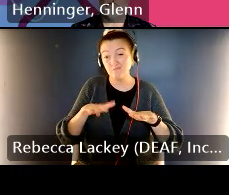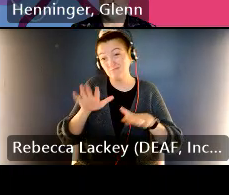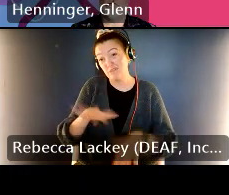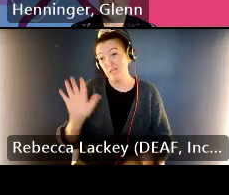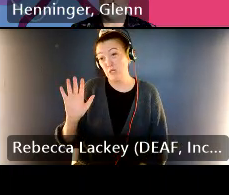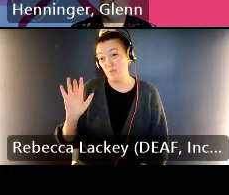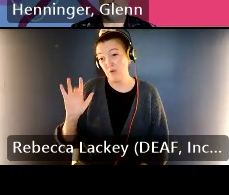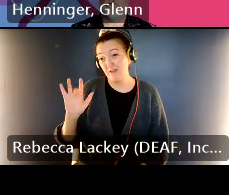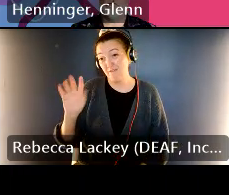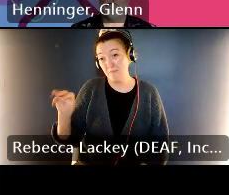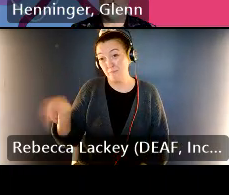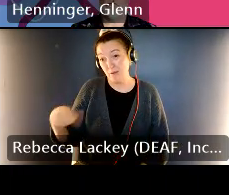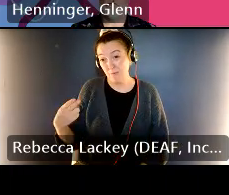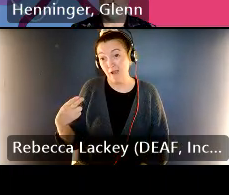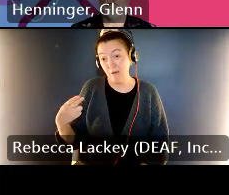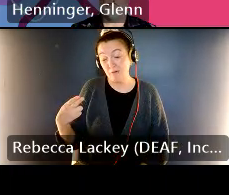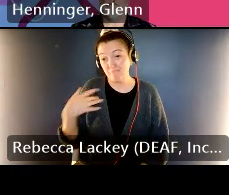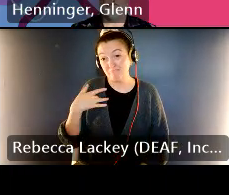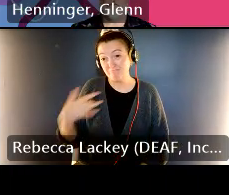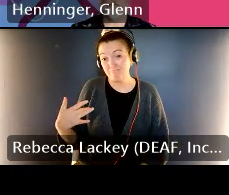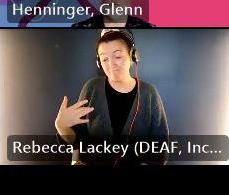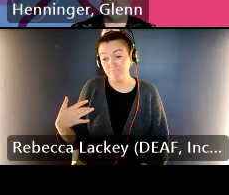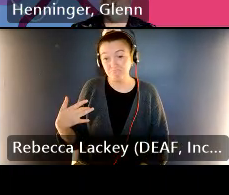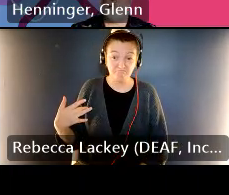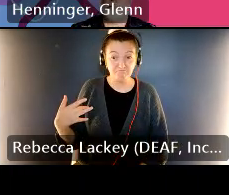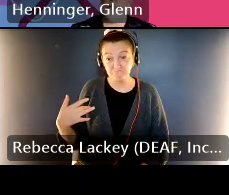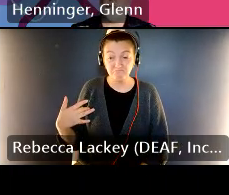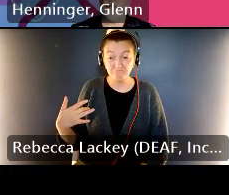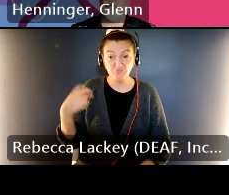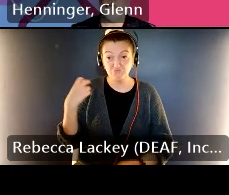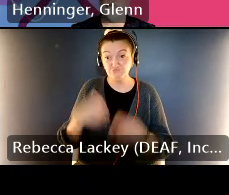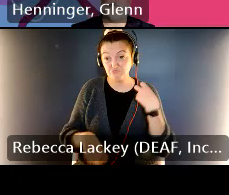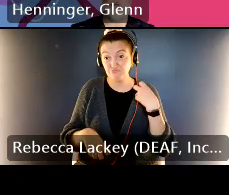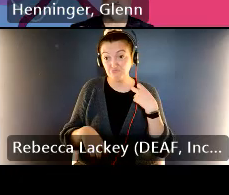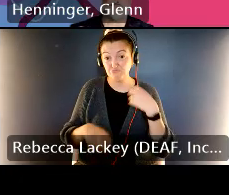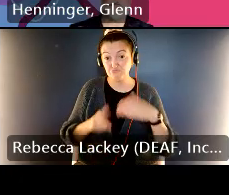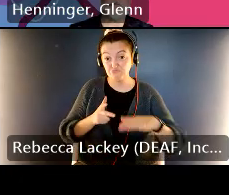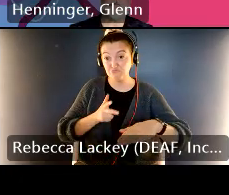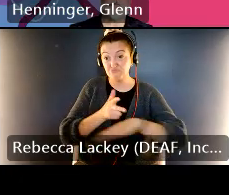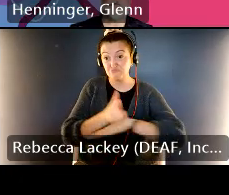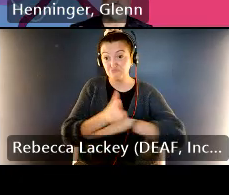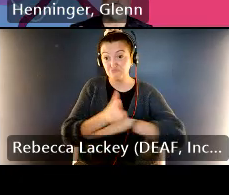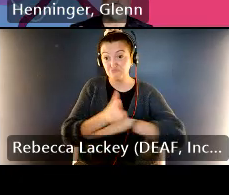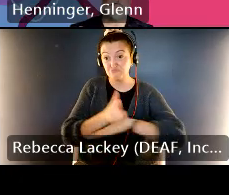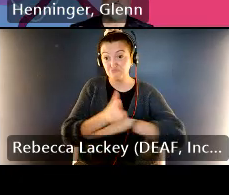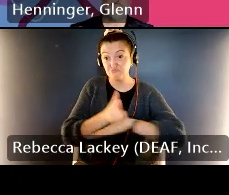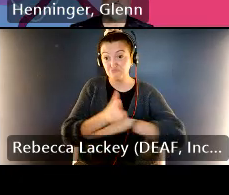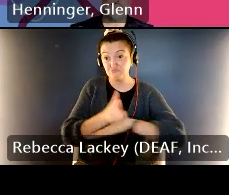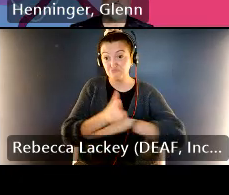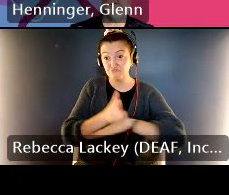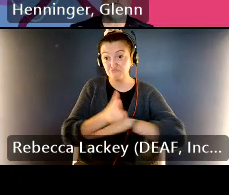so would have a hard time probably crossing over this speed hump at that kind of speed.